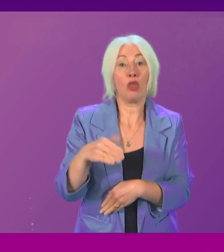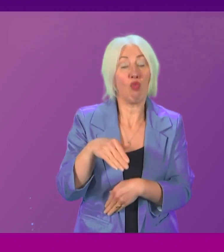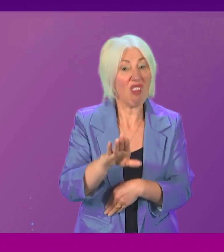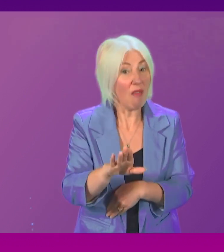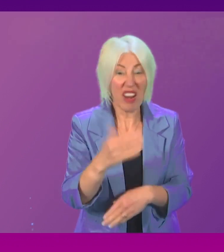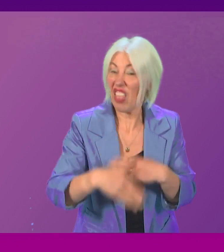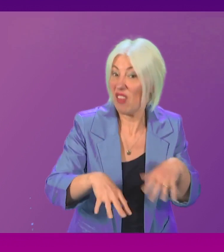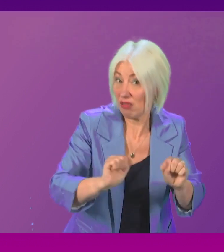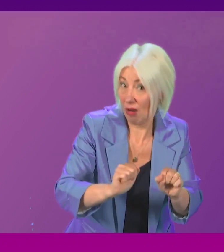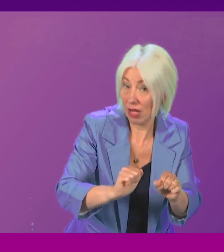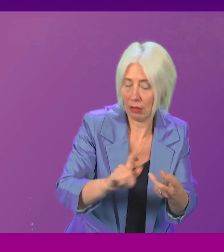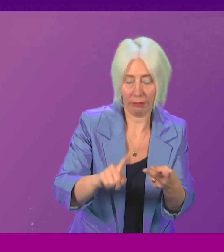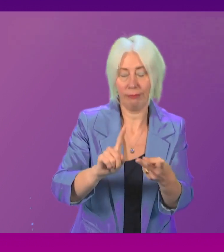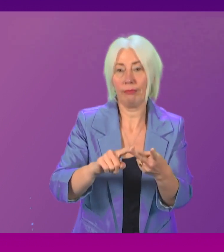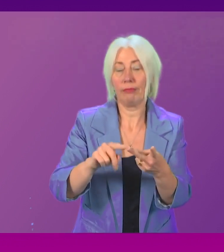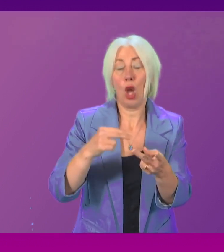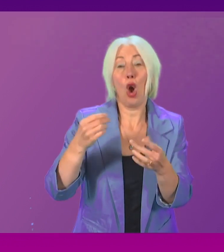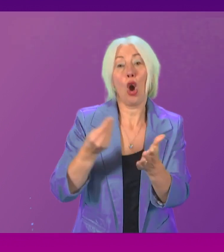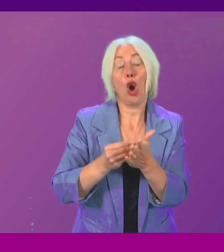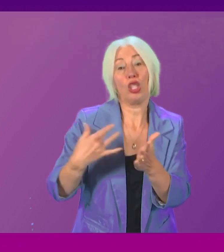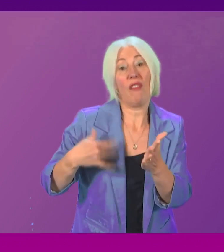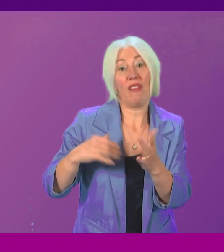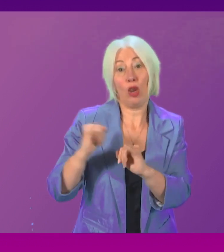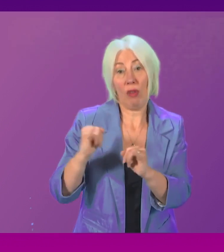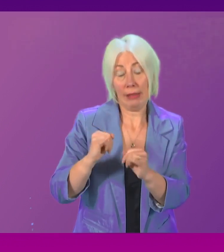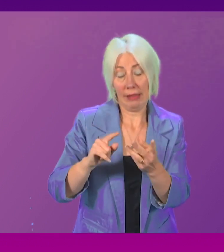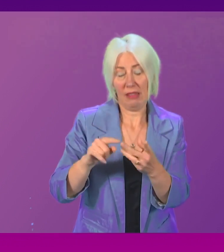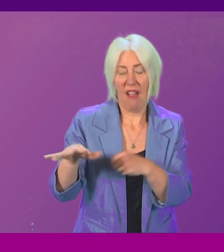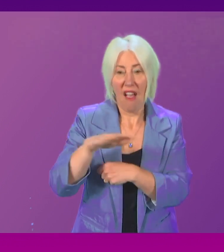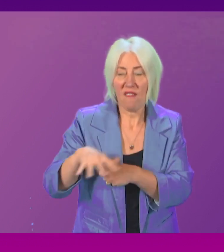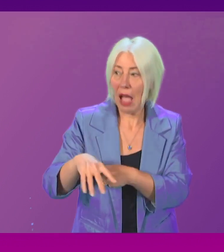a cost of living crisis in which families face spiralling bills and soaring energy prices.